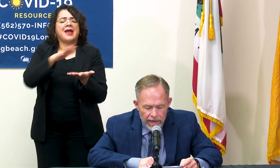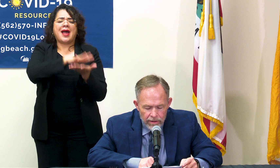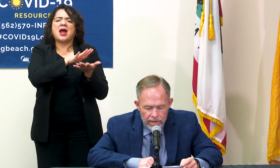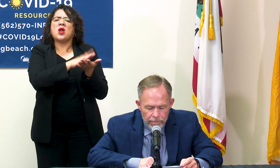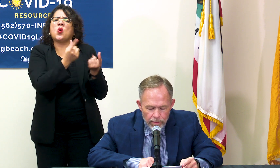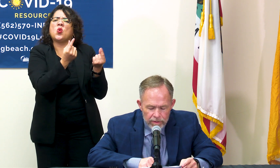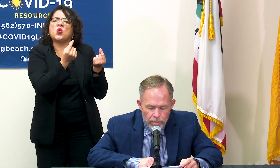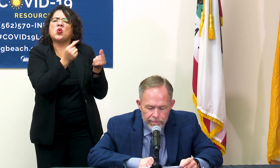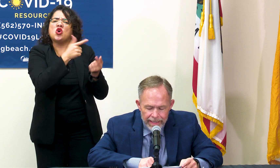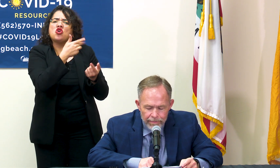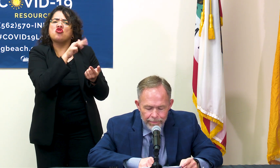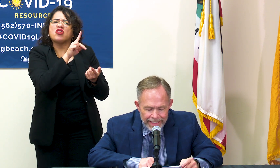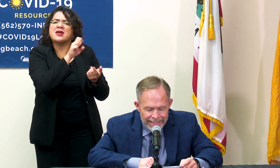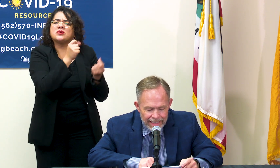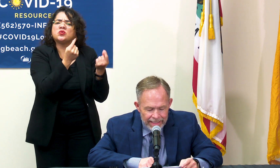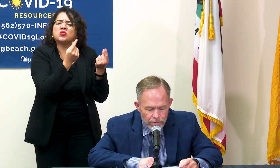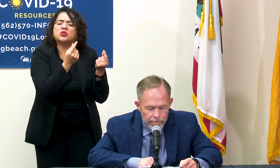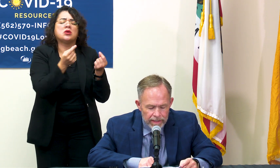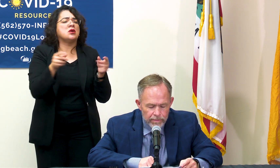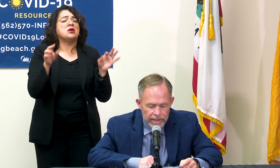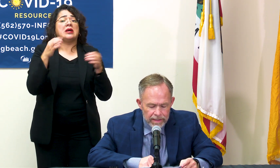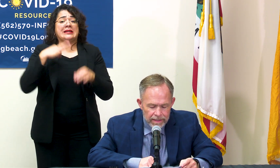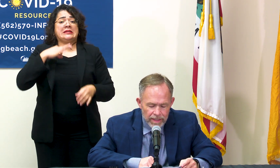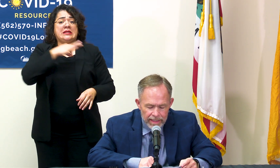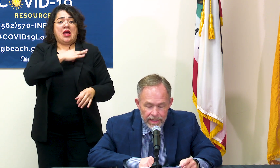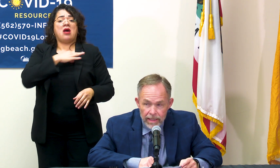our hourly employees, will remain in paid status and will be expected to check in